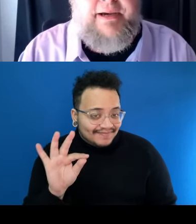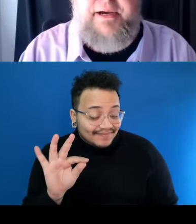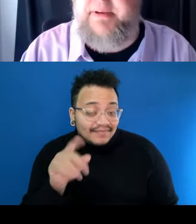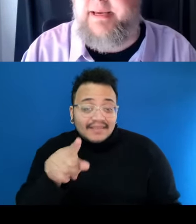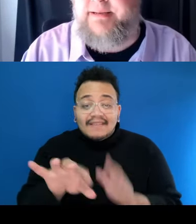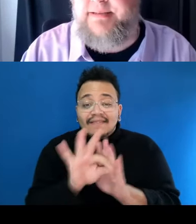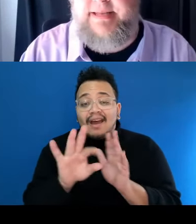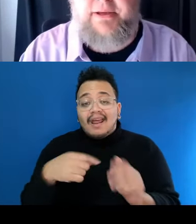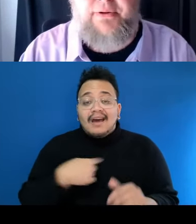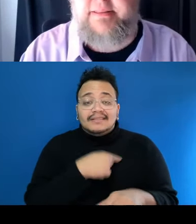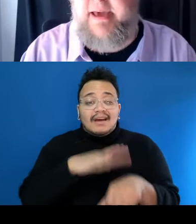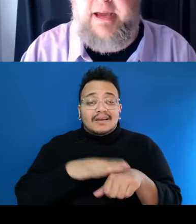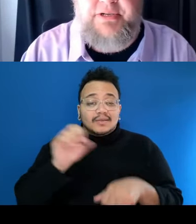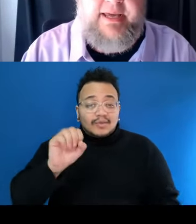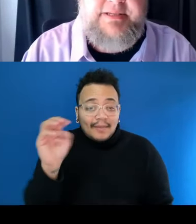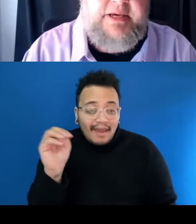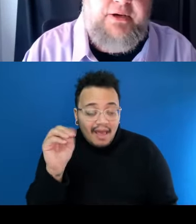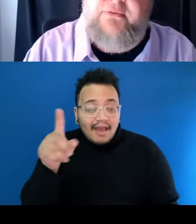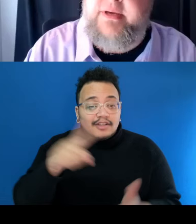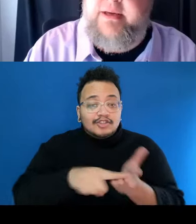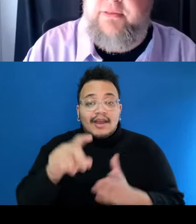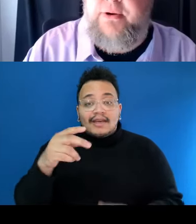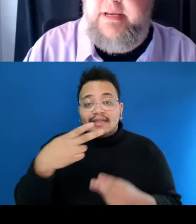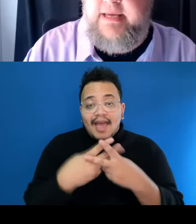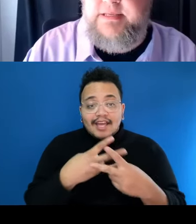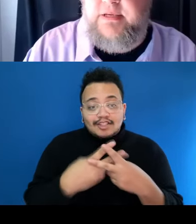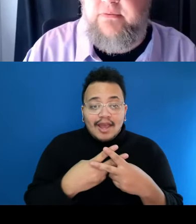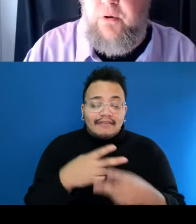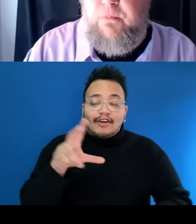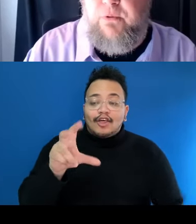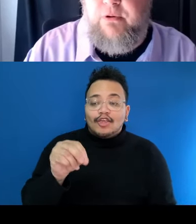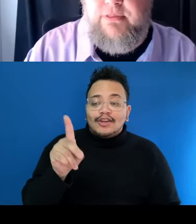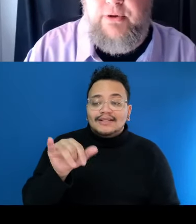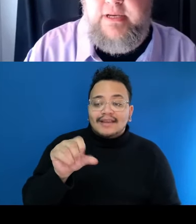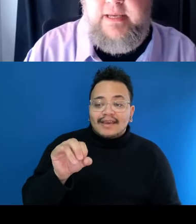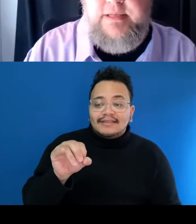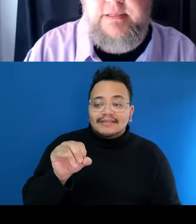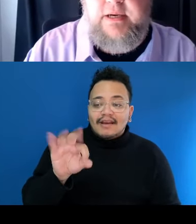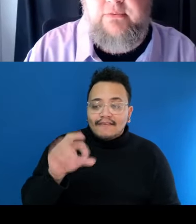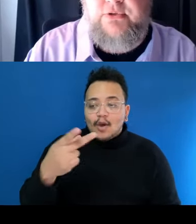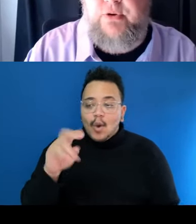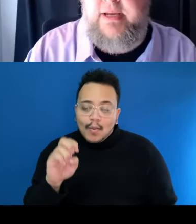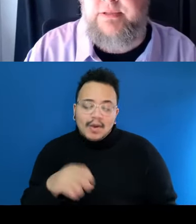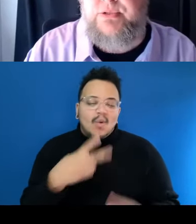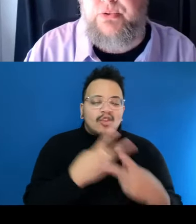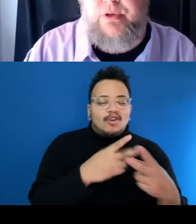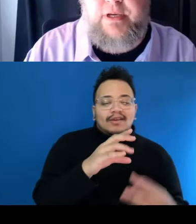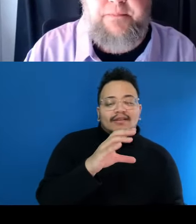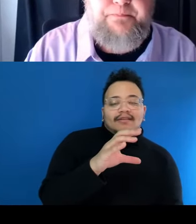and take a look at the hashtags of 30 days of hope or 30 days of trans joy.